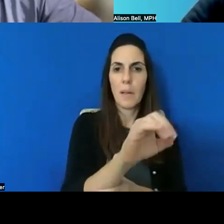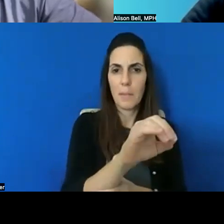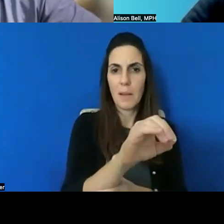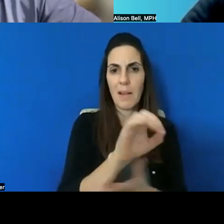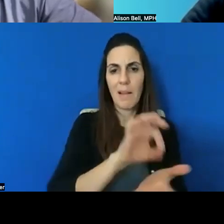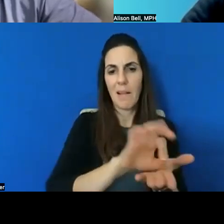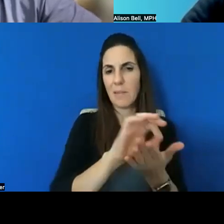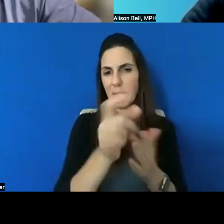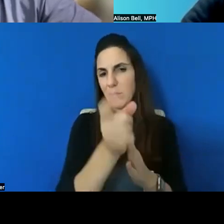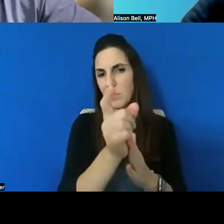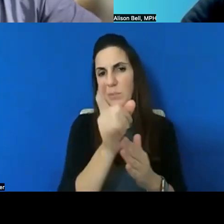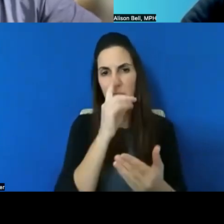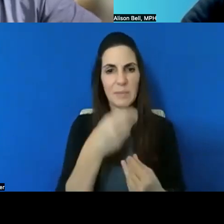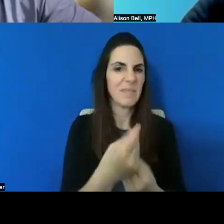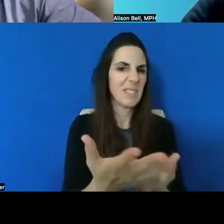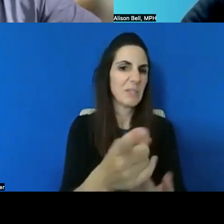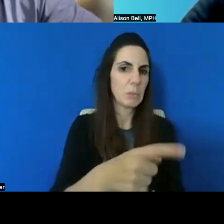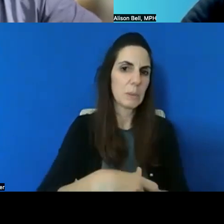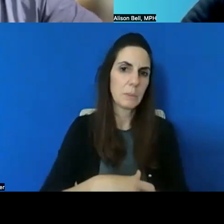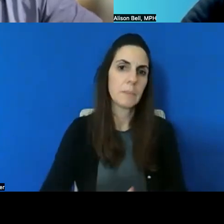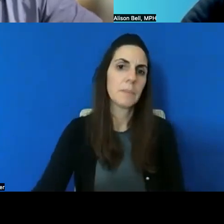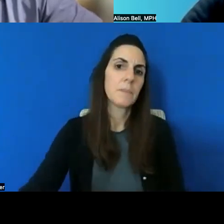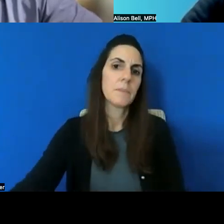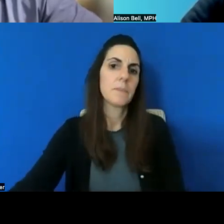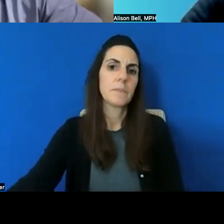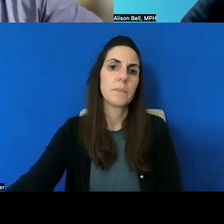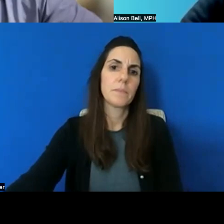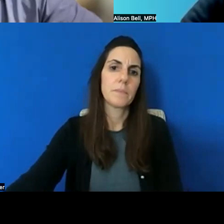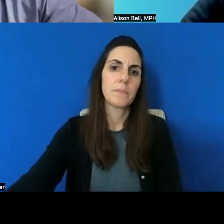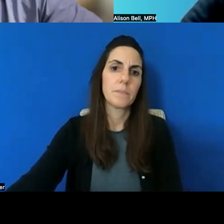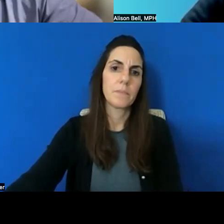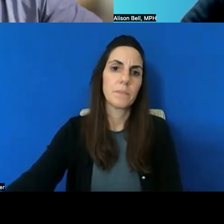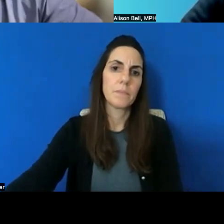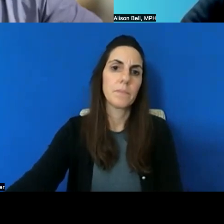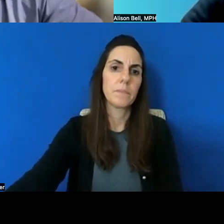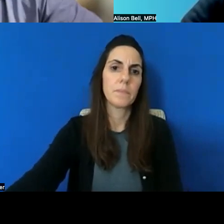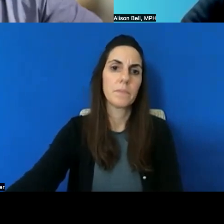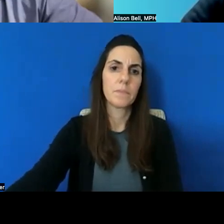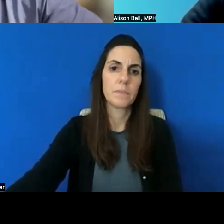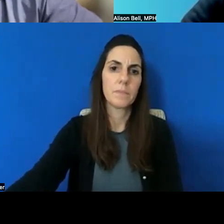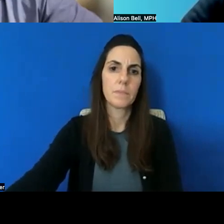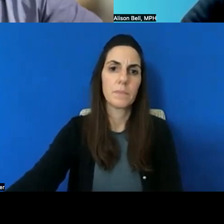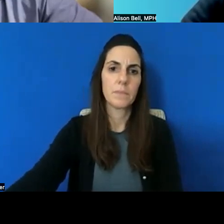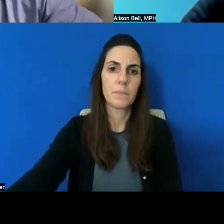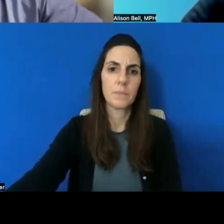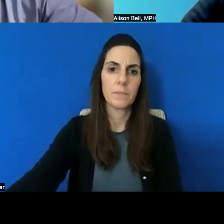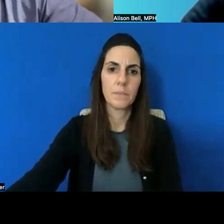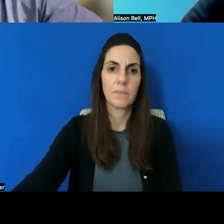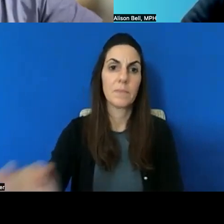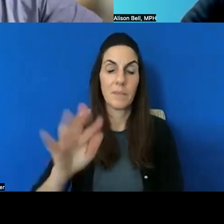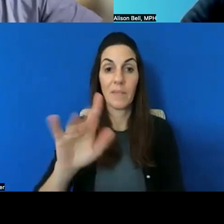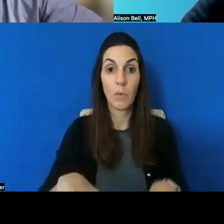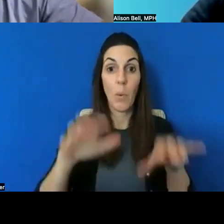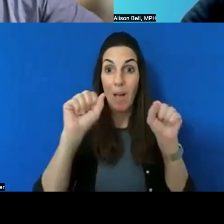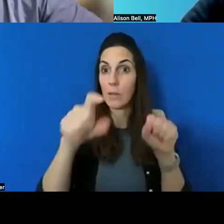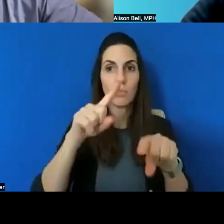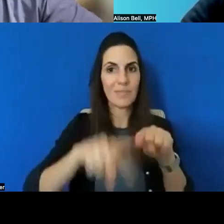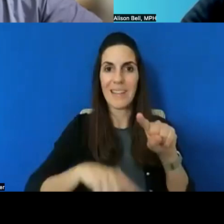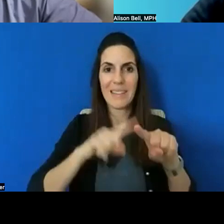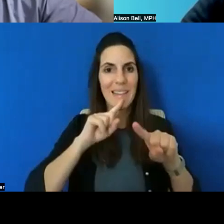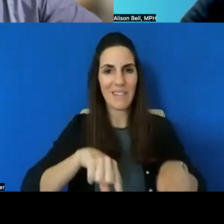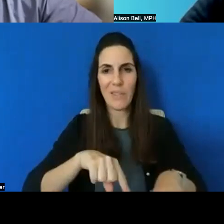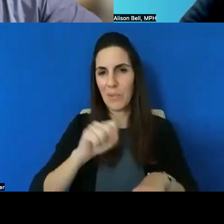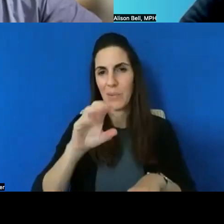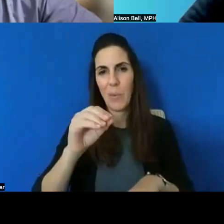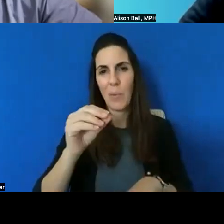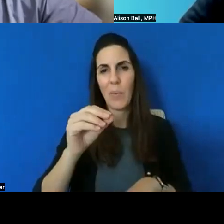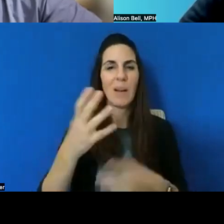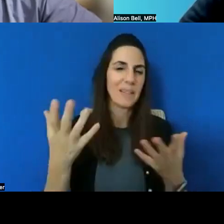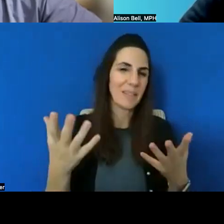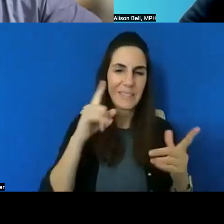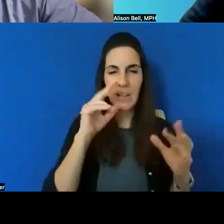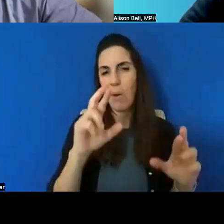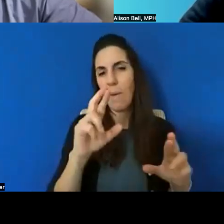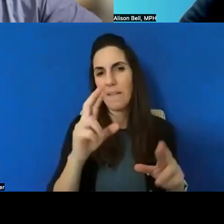moment I do like to know if you're one of the host you're unable to answer so hopefully uh you know